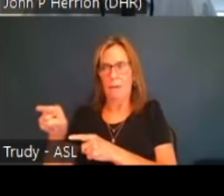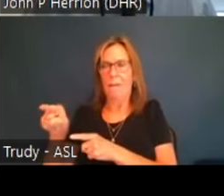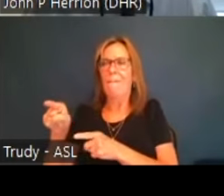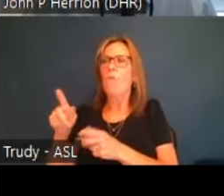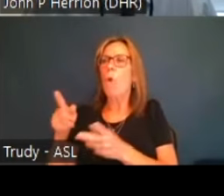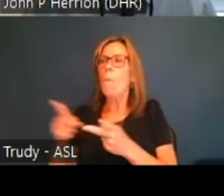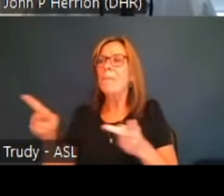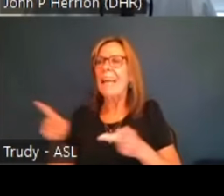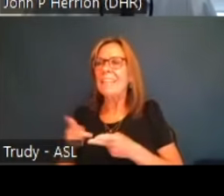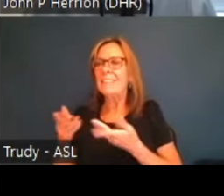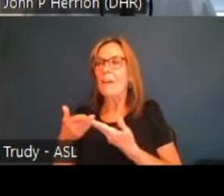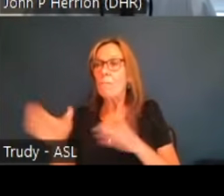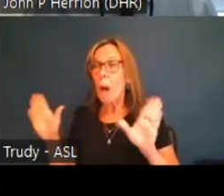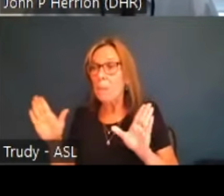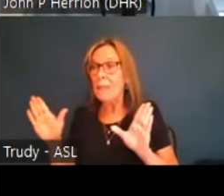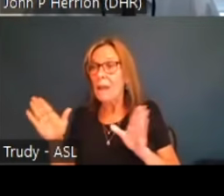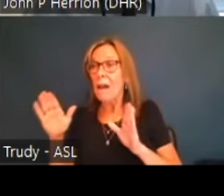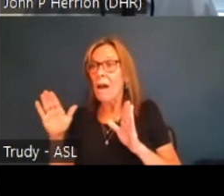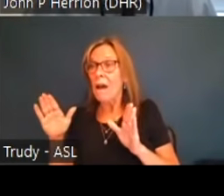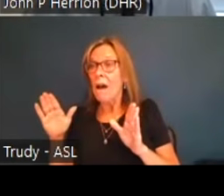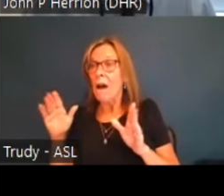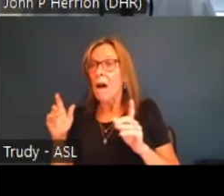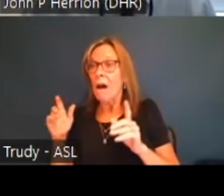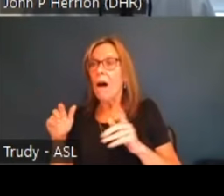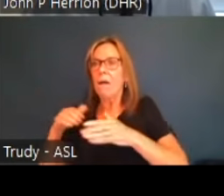the public are, their emotional support animals are